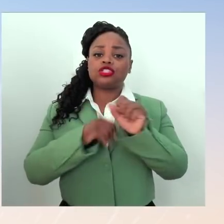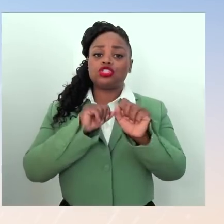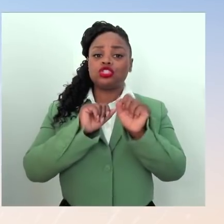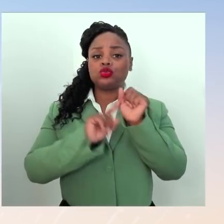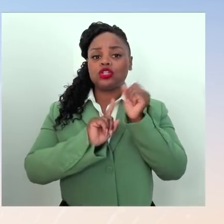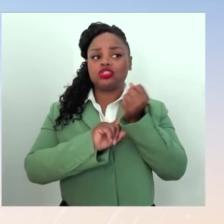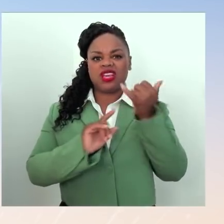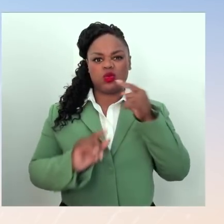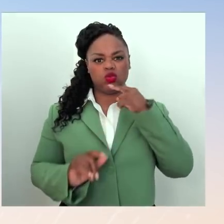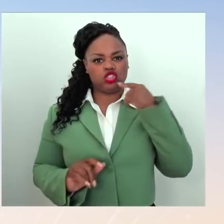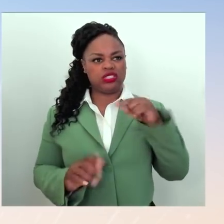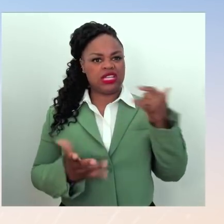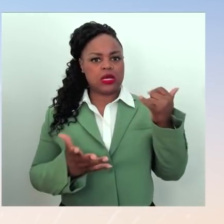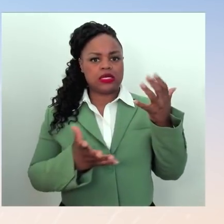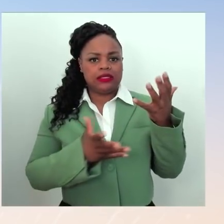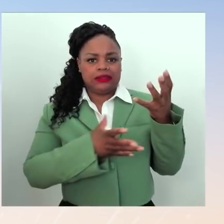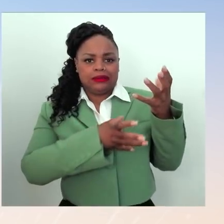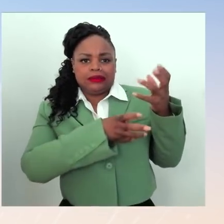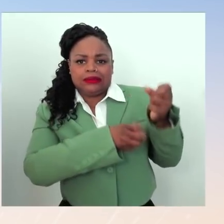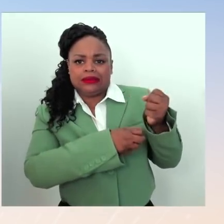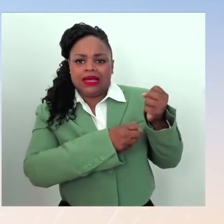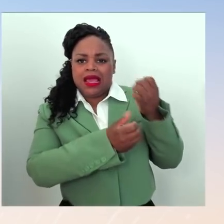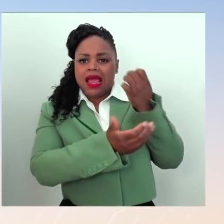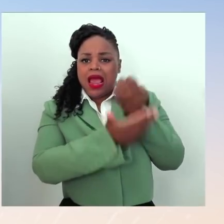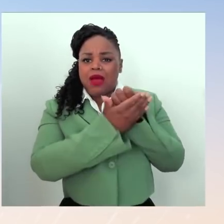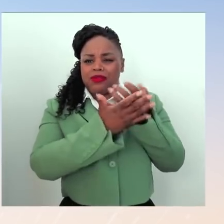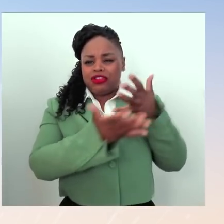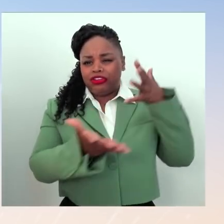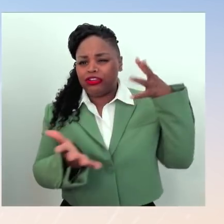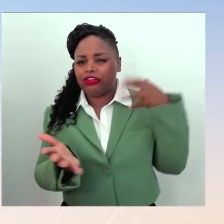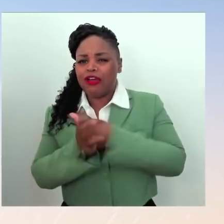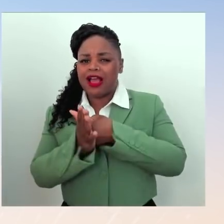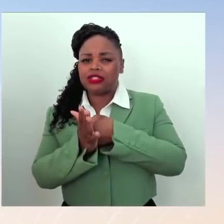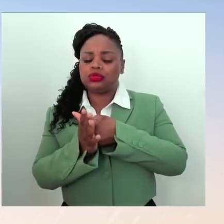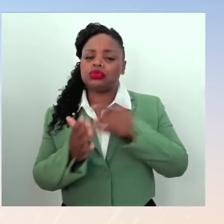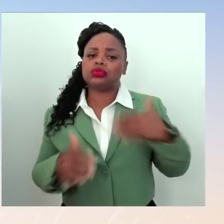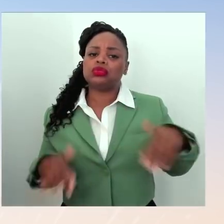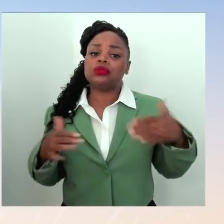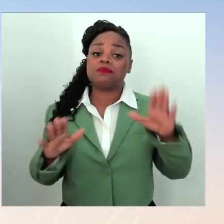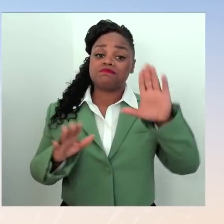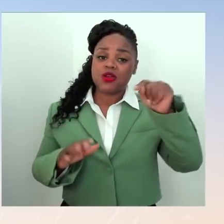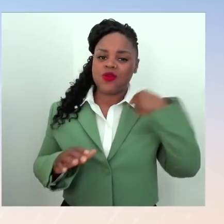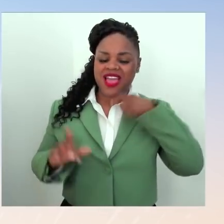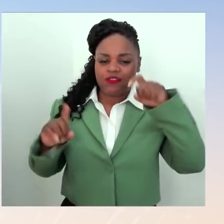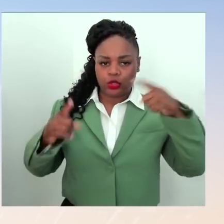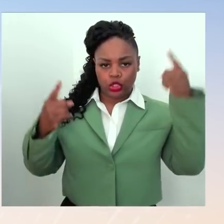that is in the interest of the United States, in the interest of our partners in NATO